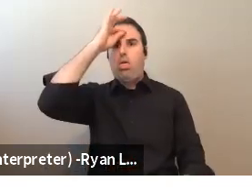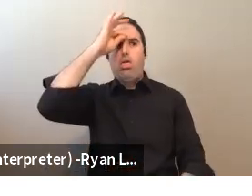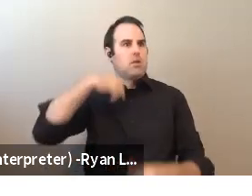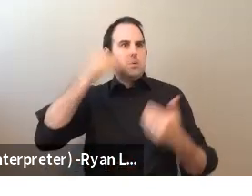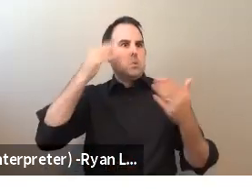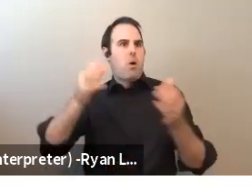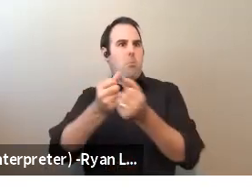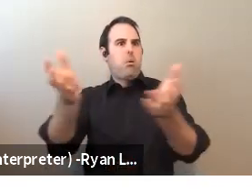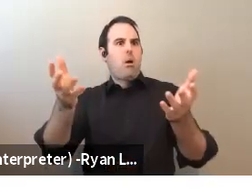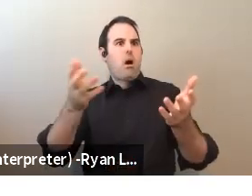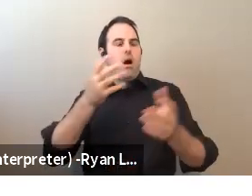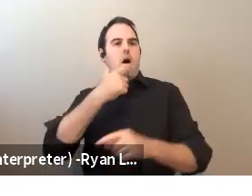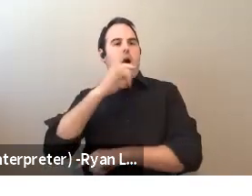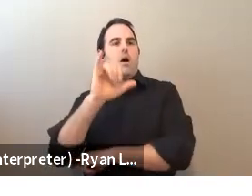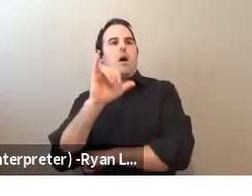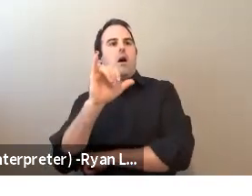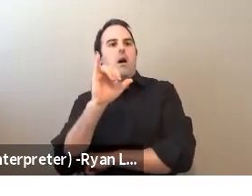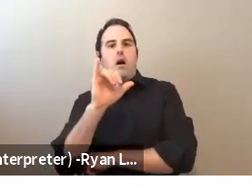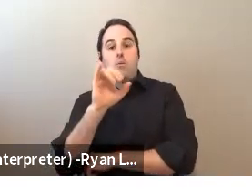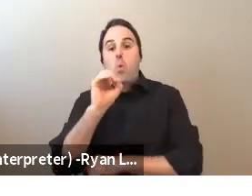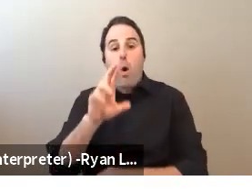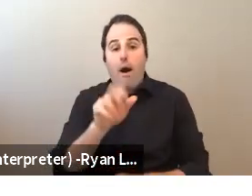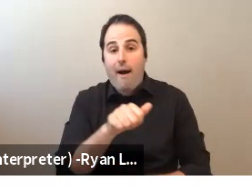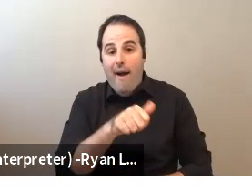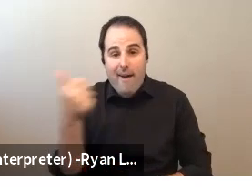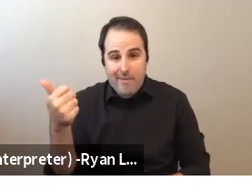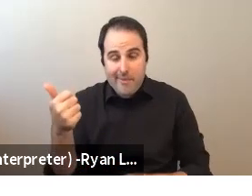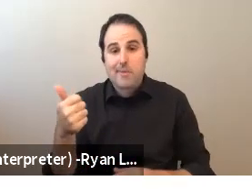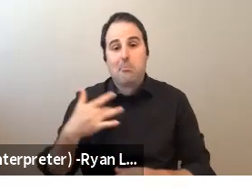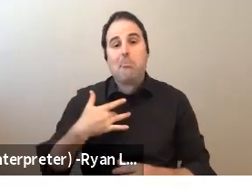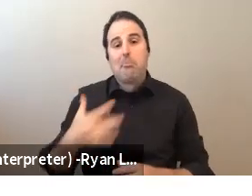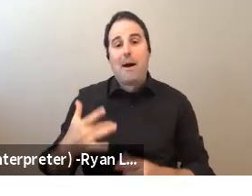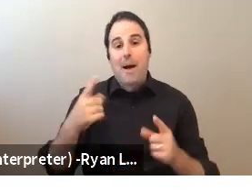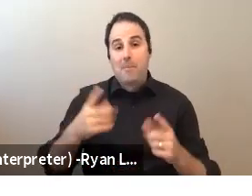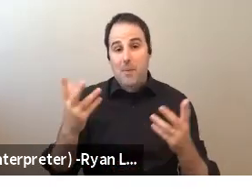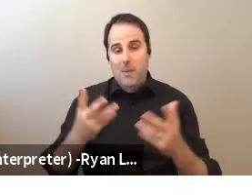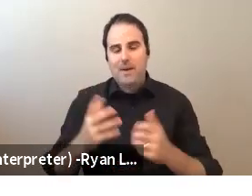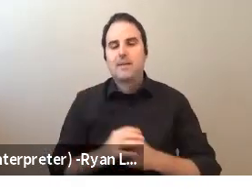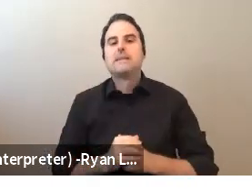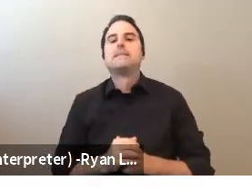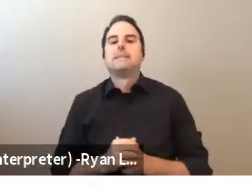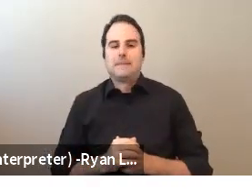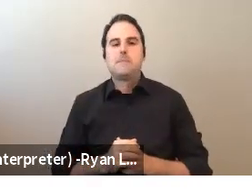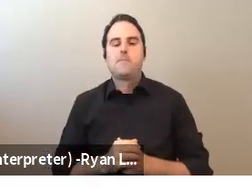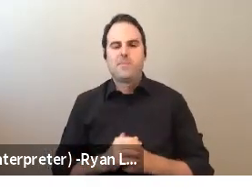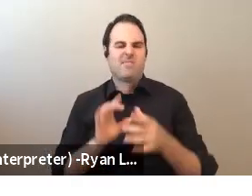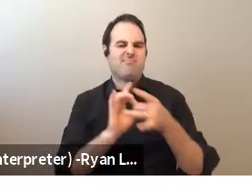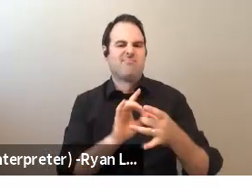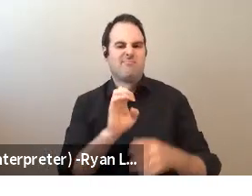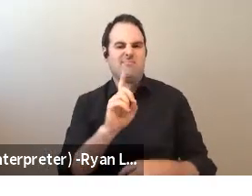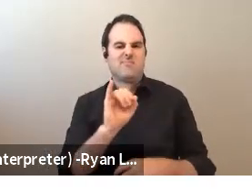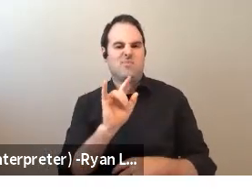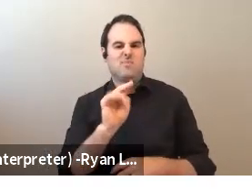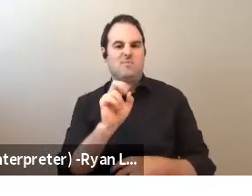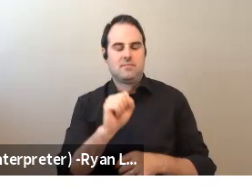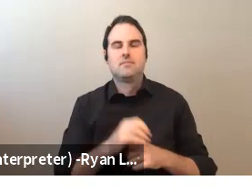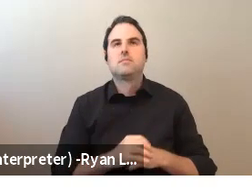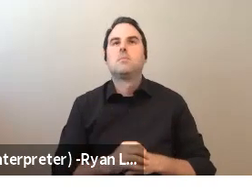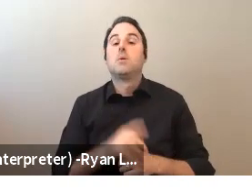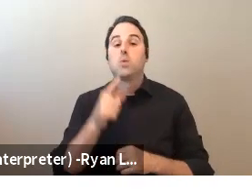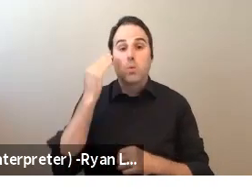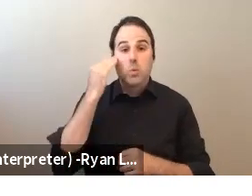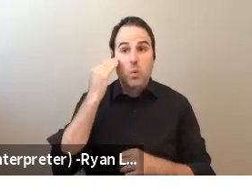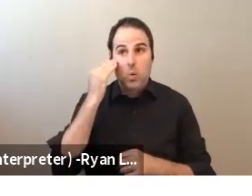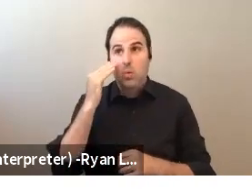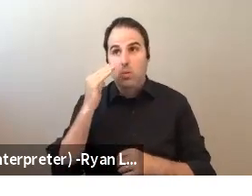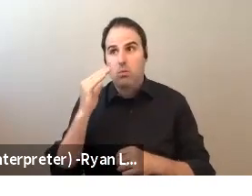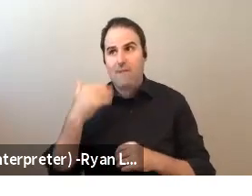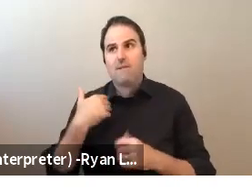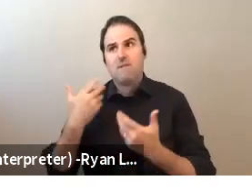Sally Potter: Or another thing that is very common to happen is regarding additions is you know that there's a new edition, you are ready to teach from this new edition.